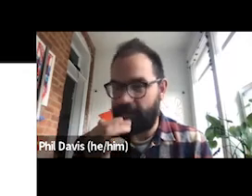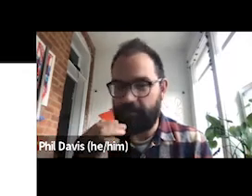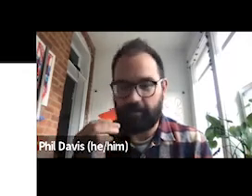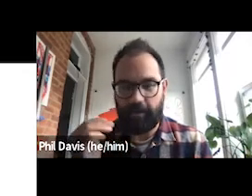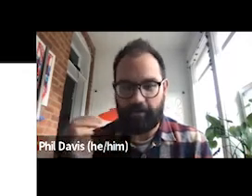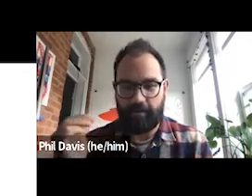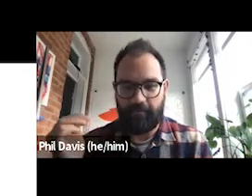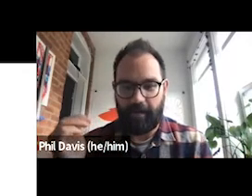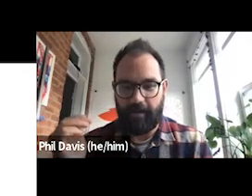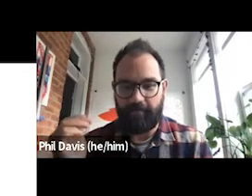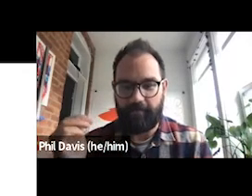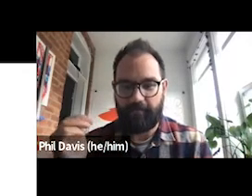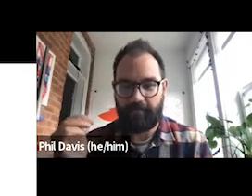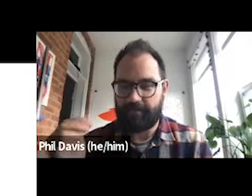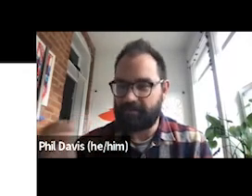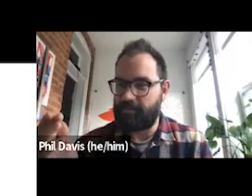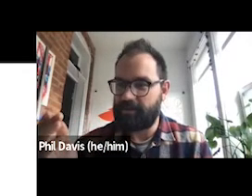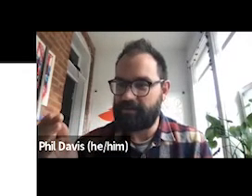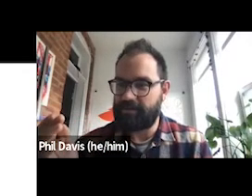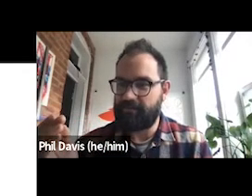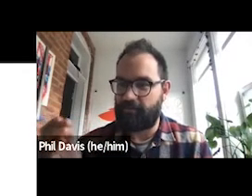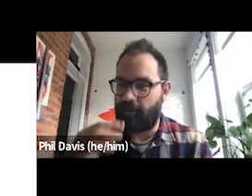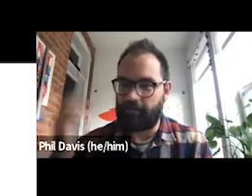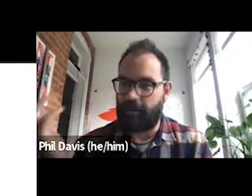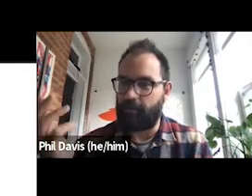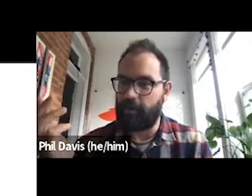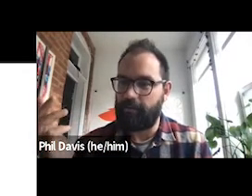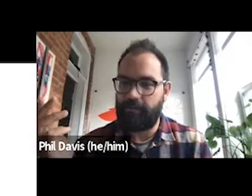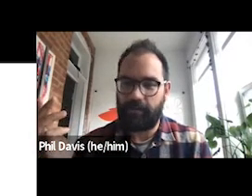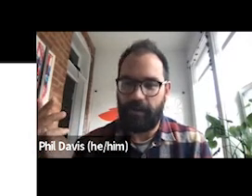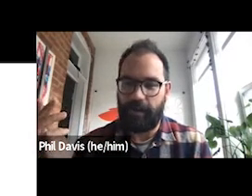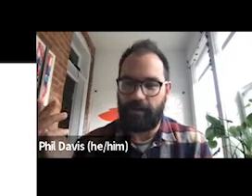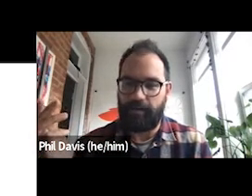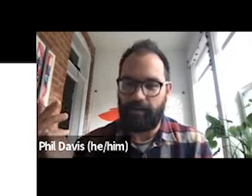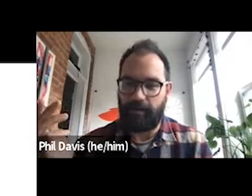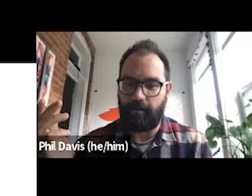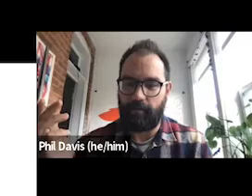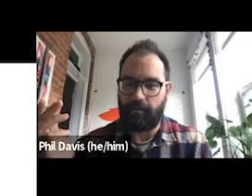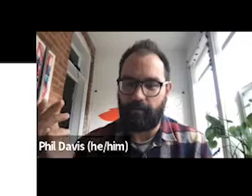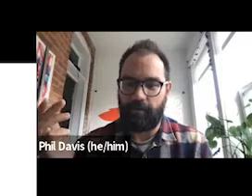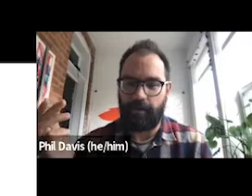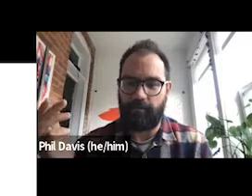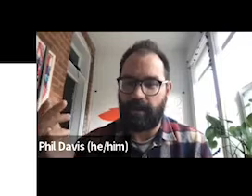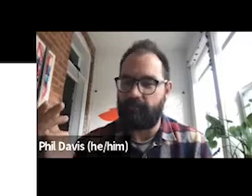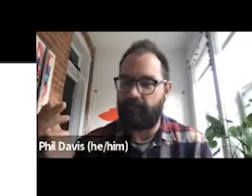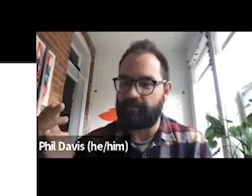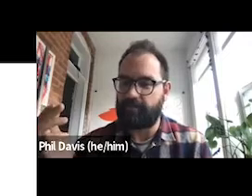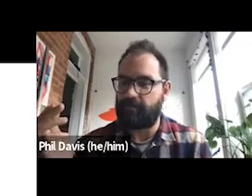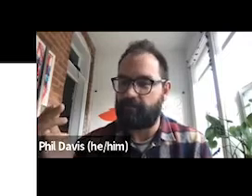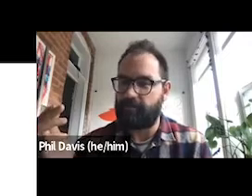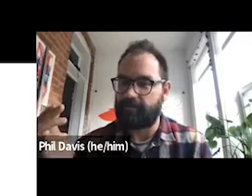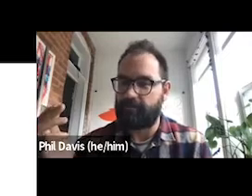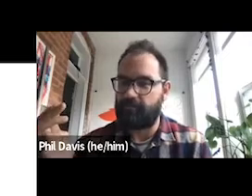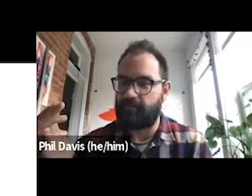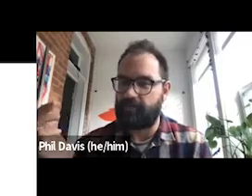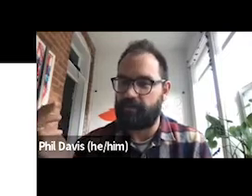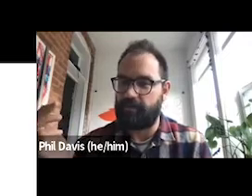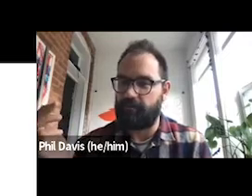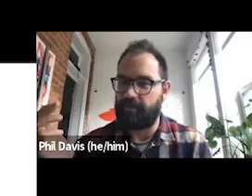We had 305 submissions from around the world, and we programmed 85 short films from 15 different